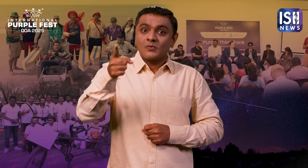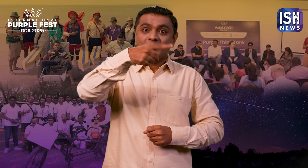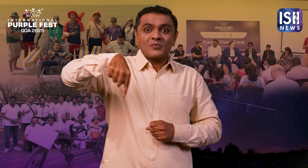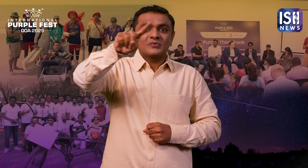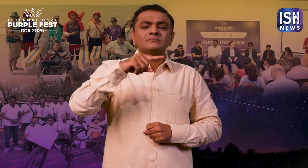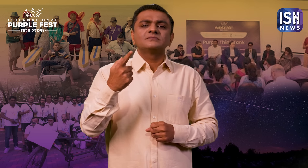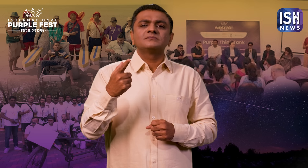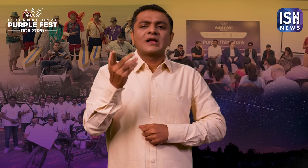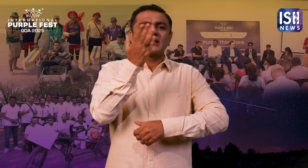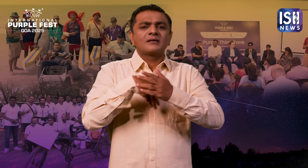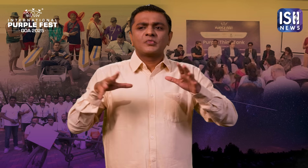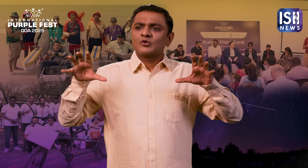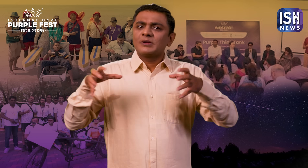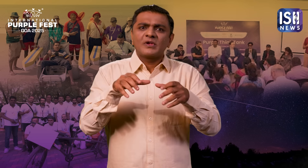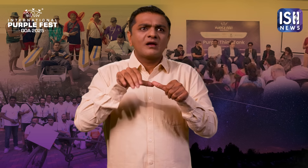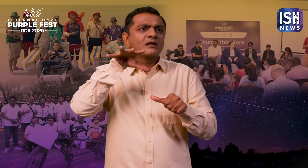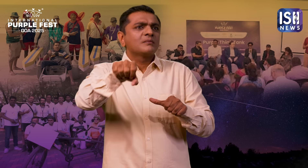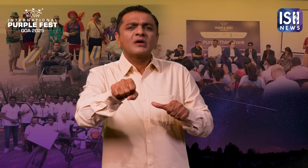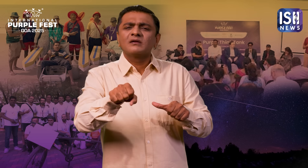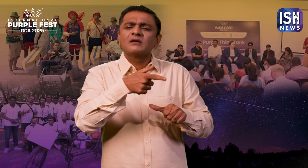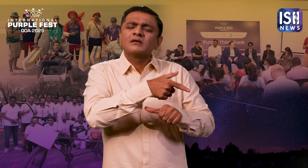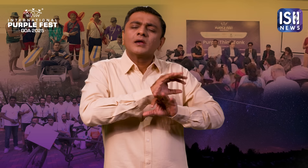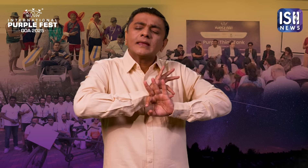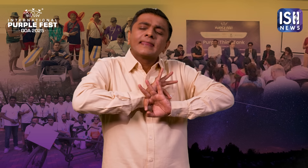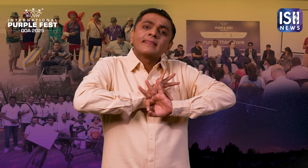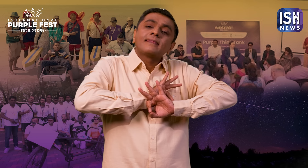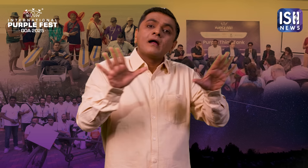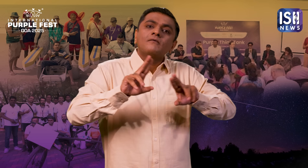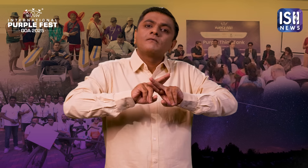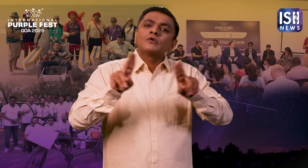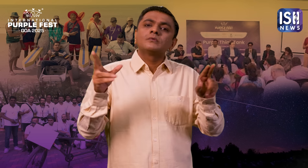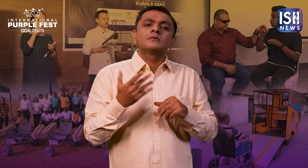The entire festival is planned to be fully accessible for person with disability.